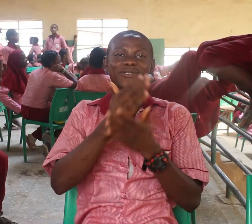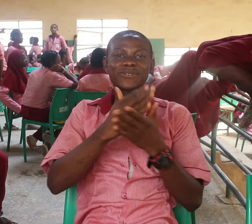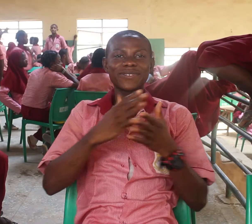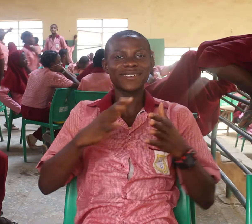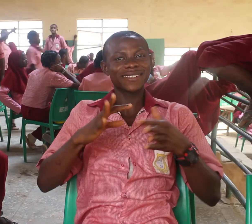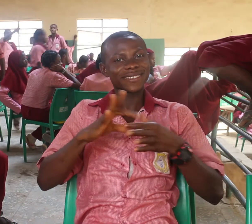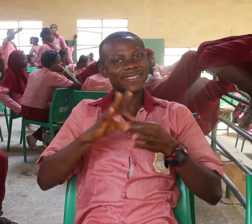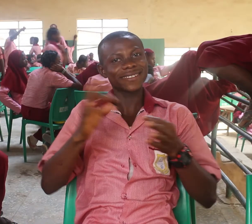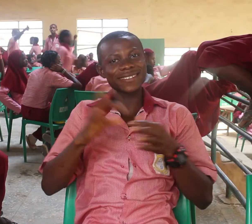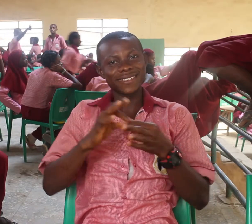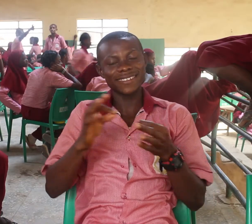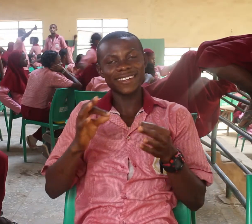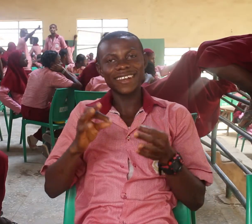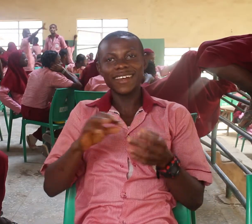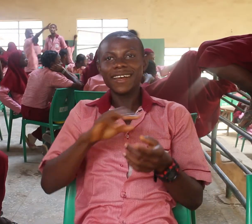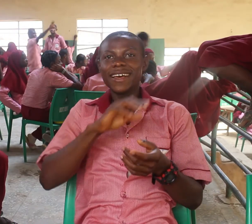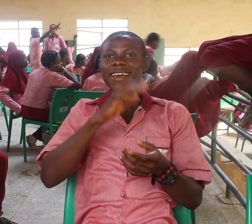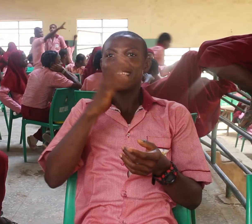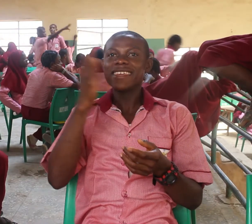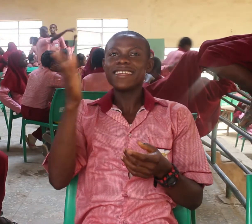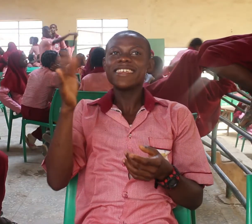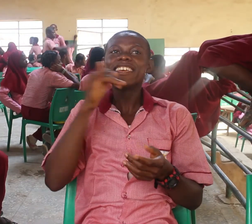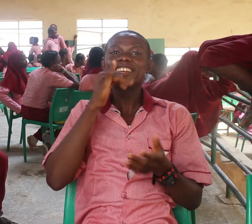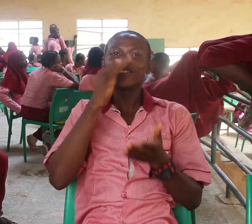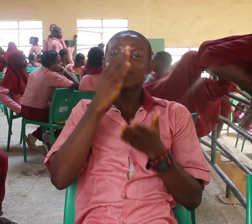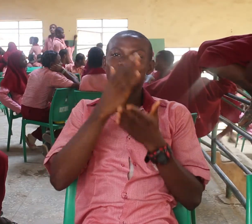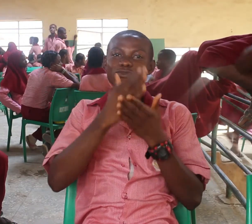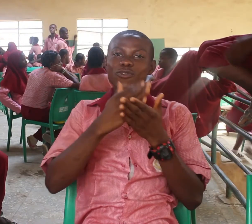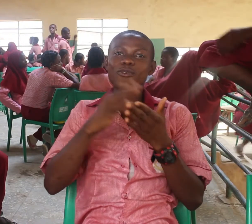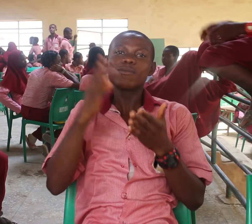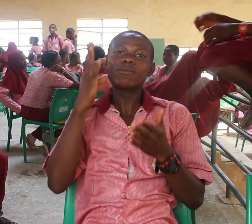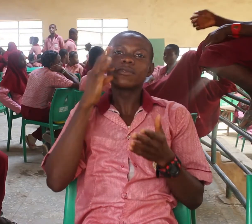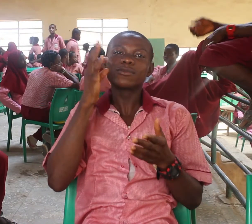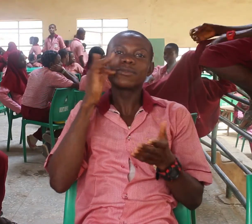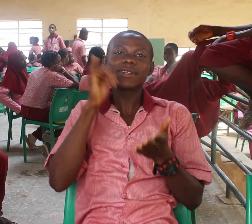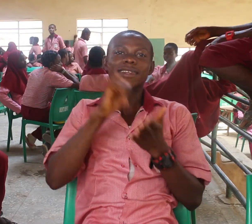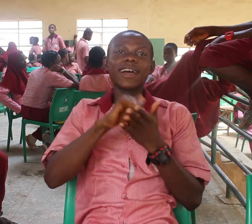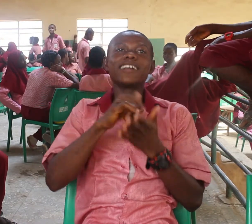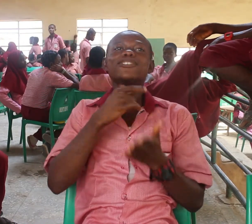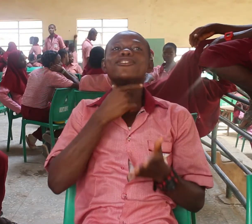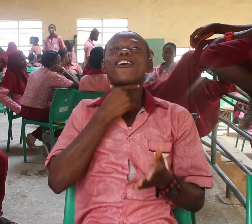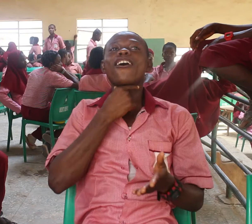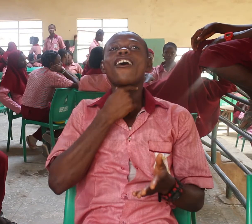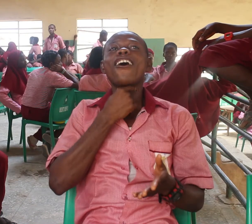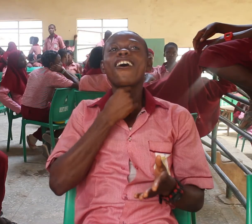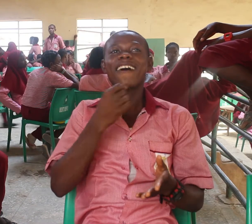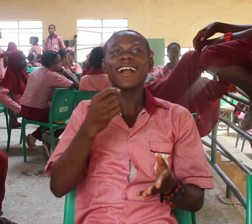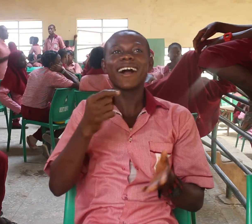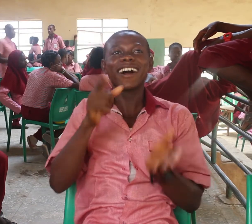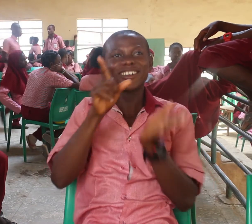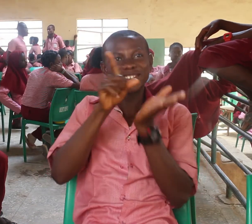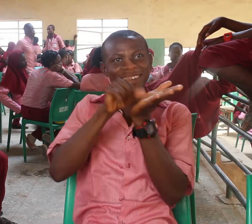bring it down to Nigeria and most African Countries, where according to our studies,